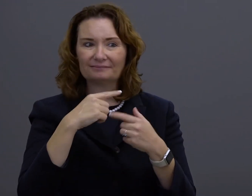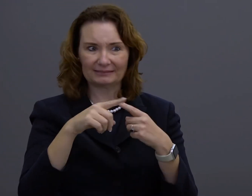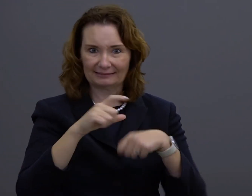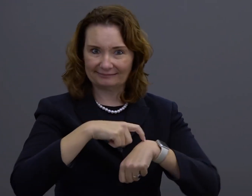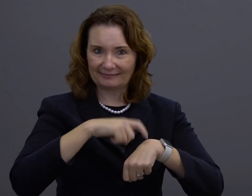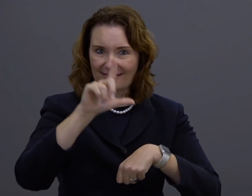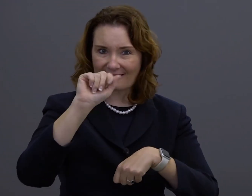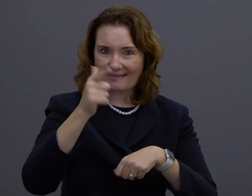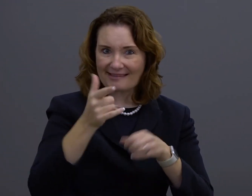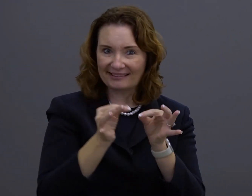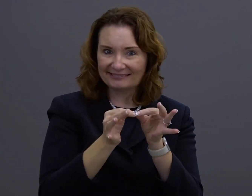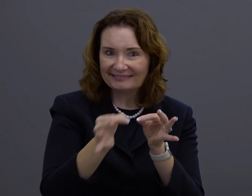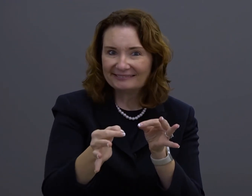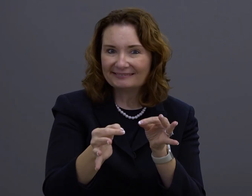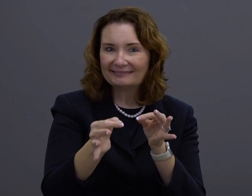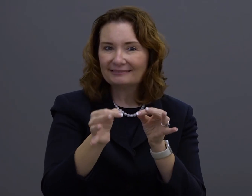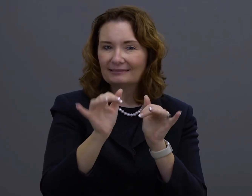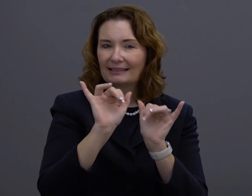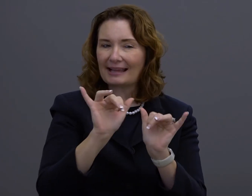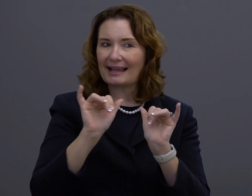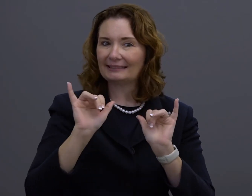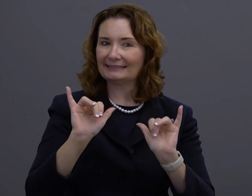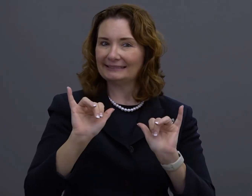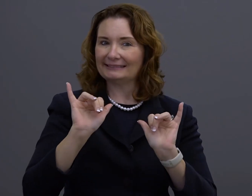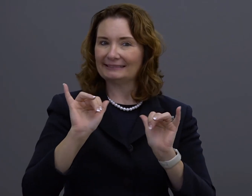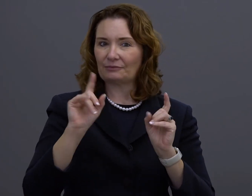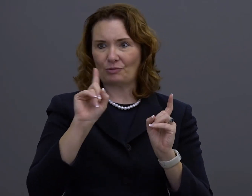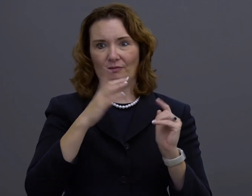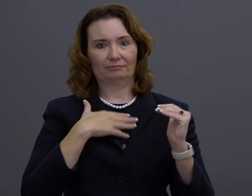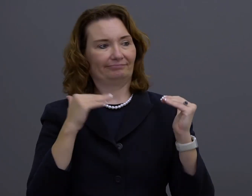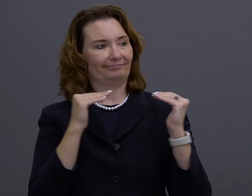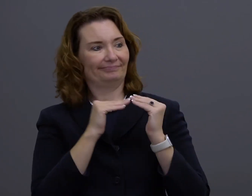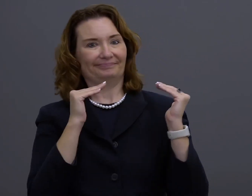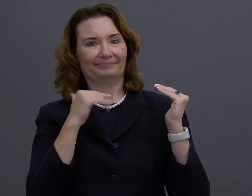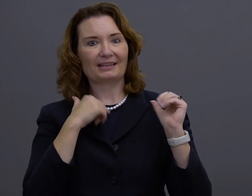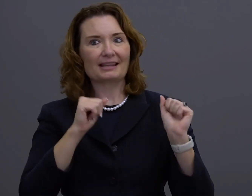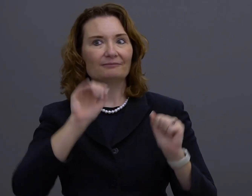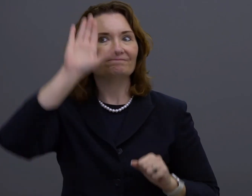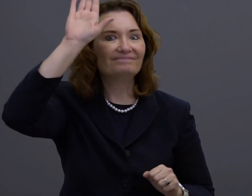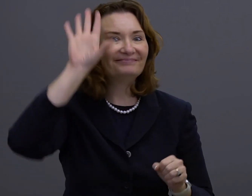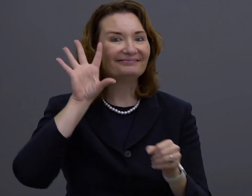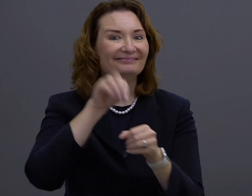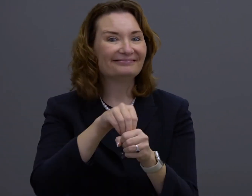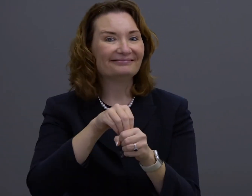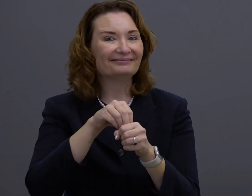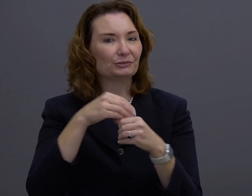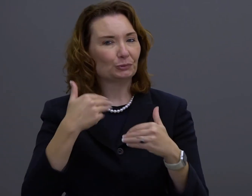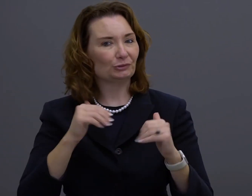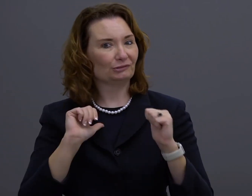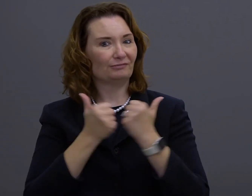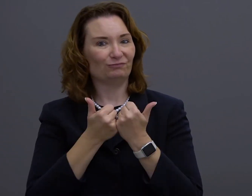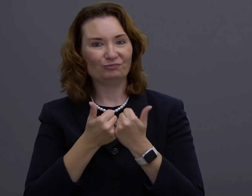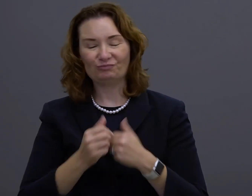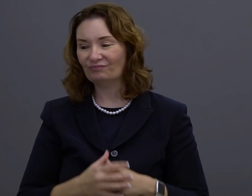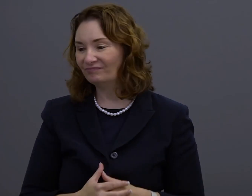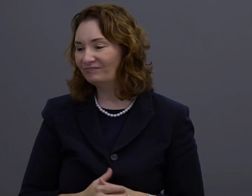or asking questions due to the lag time in interpreting. Equal opportunity to participate is often a challenge for Deaf people in interpreted sessions.